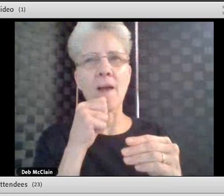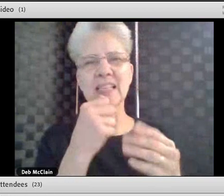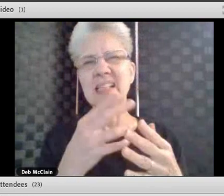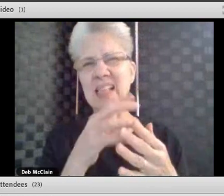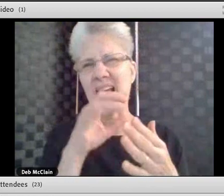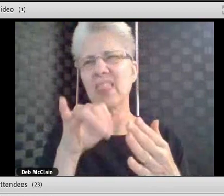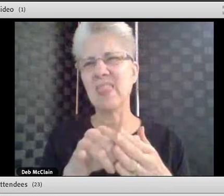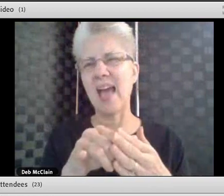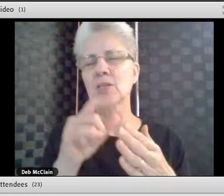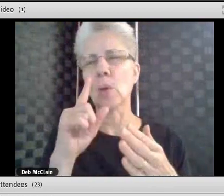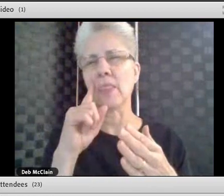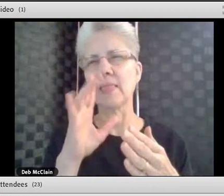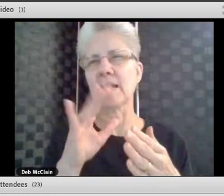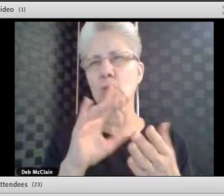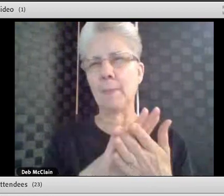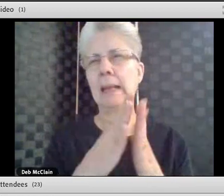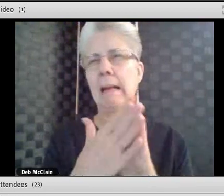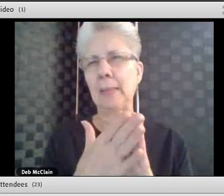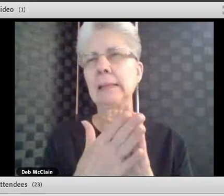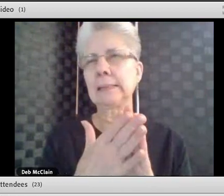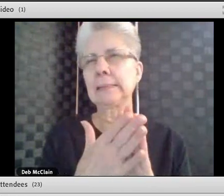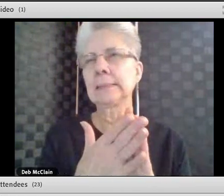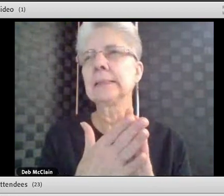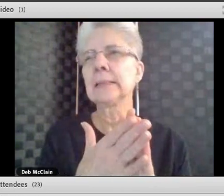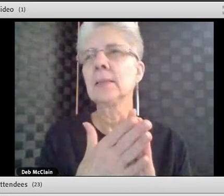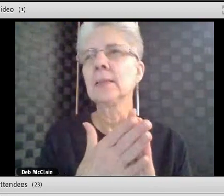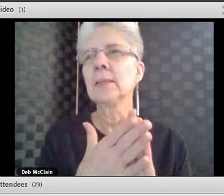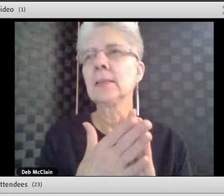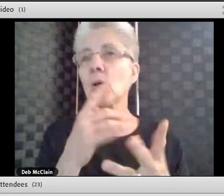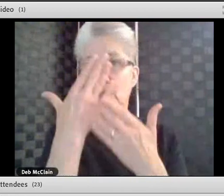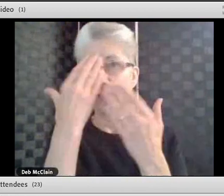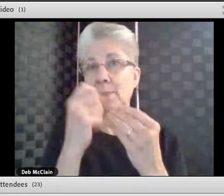but they also need to think about privacy and things like that, and so I think that's going to be coming.